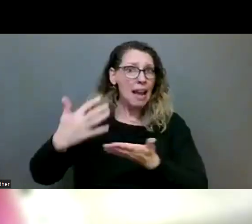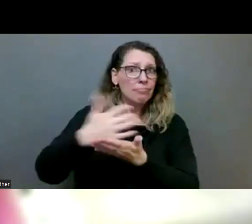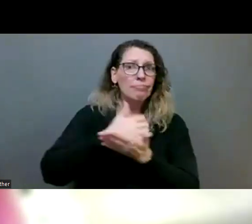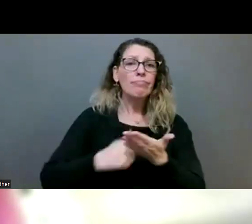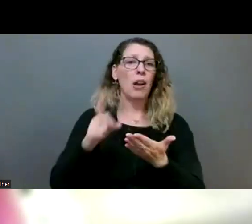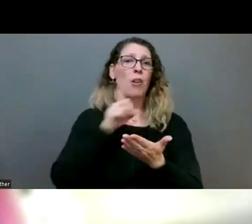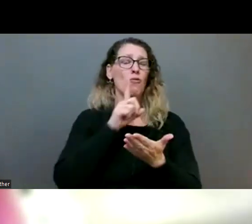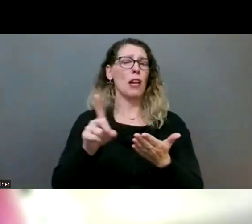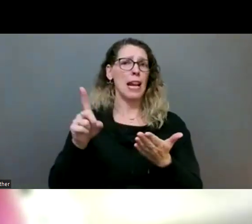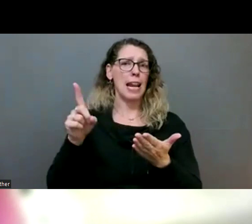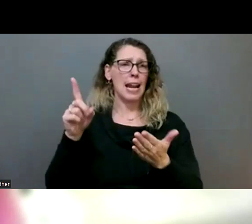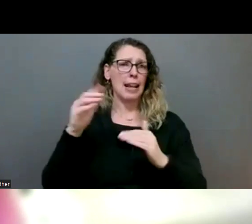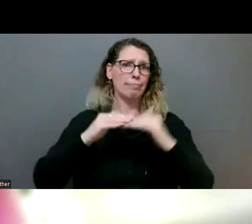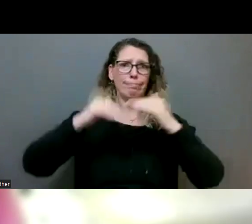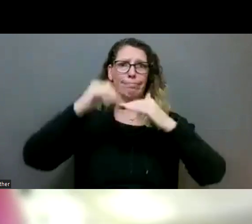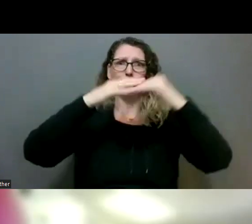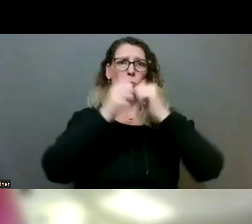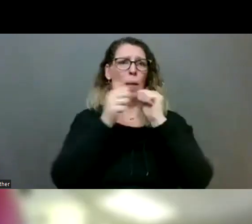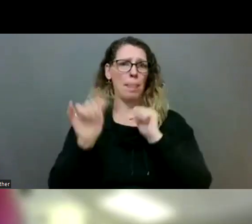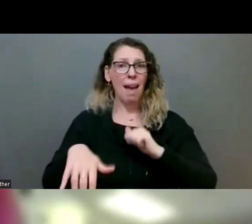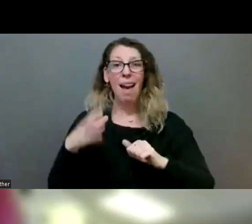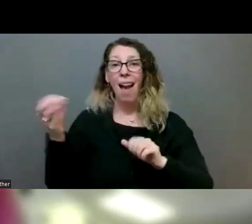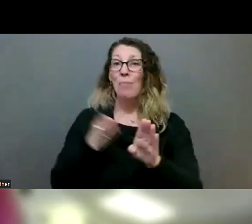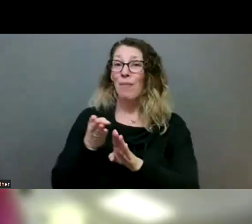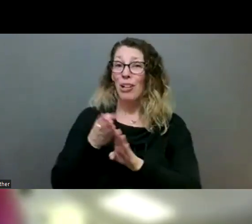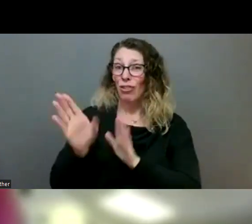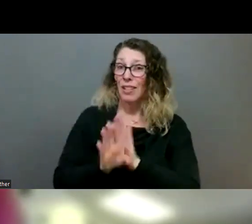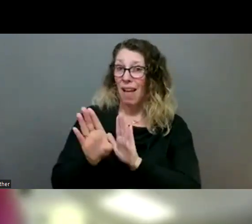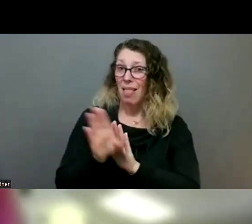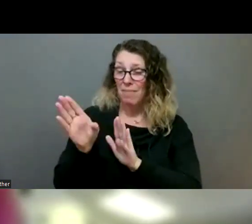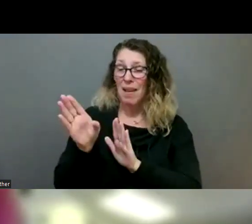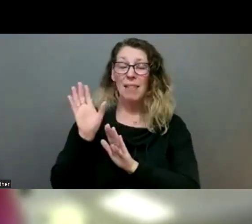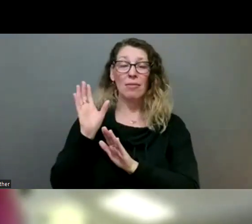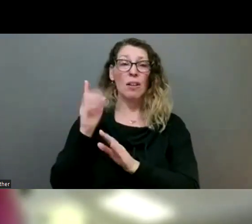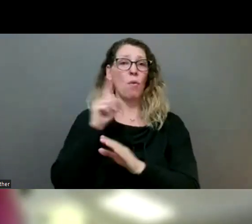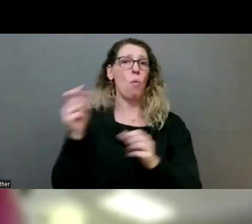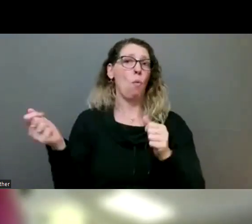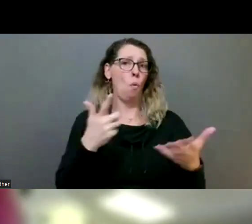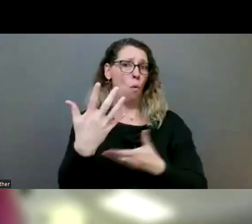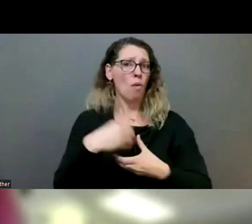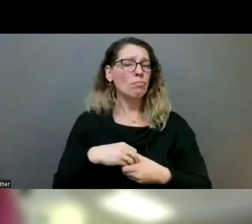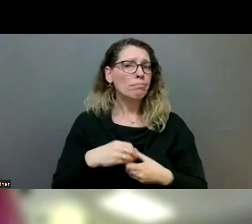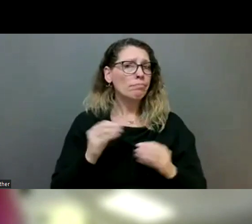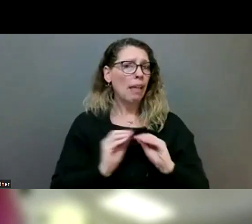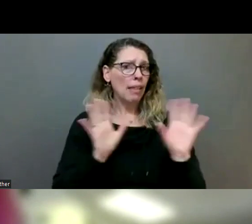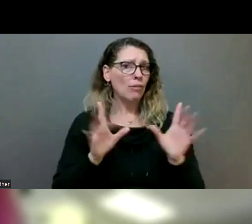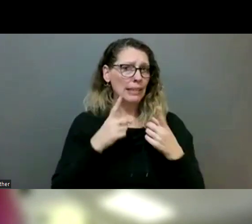around that as well as the professional development that we've provided for all stakeholders, I think has been the clear success. So one of the things that we've